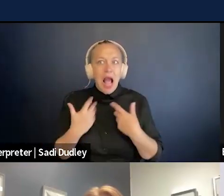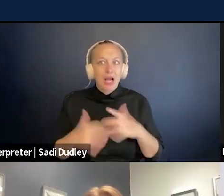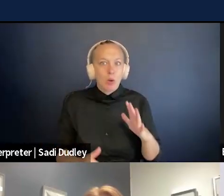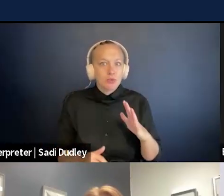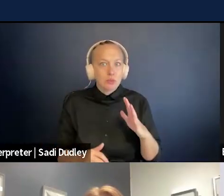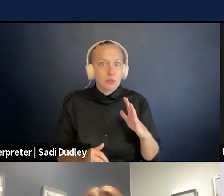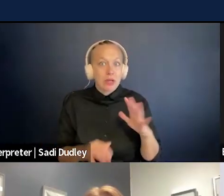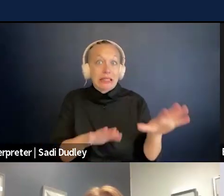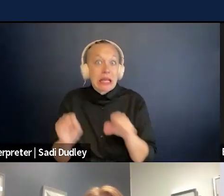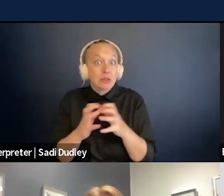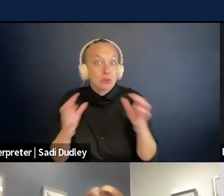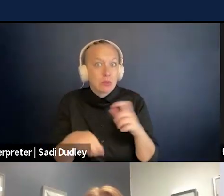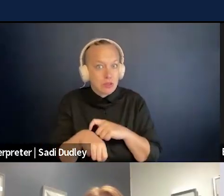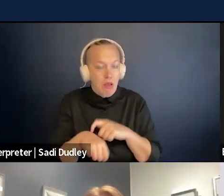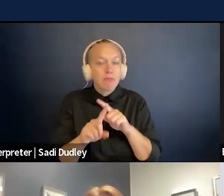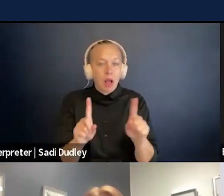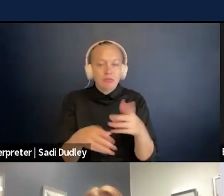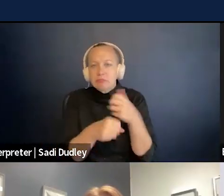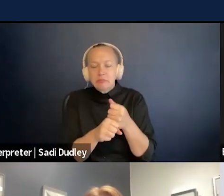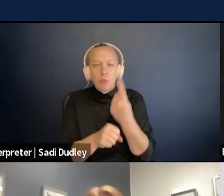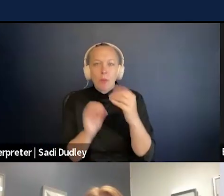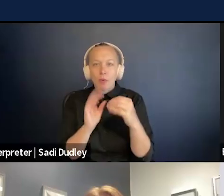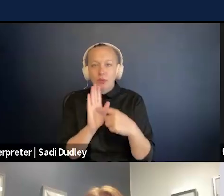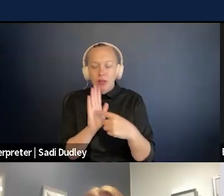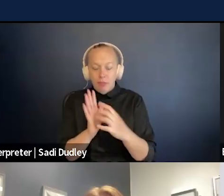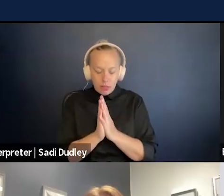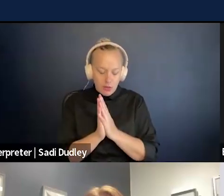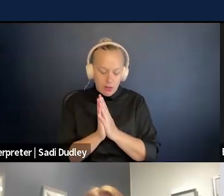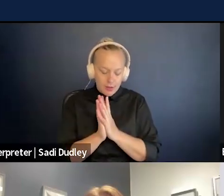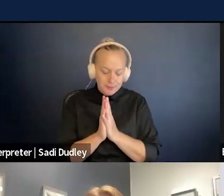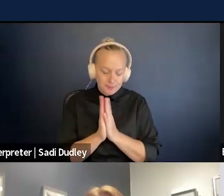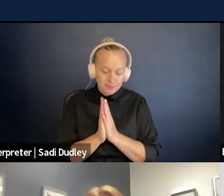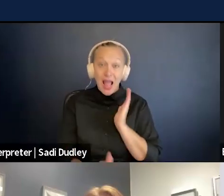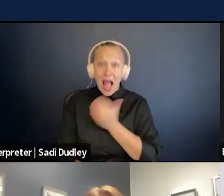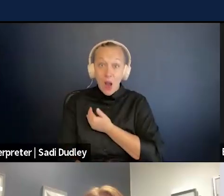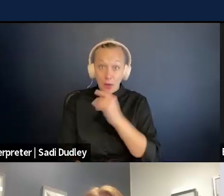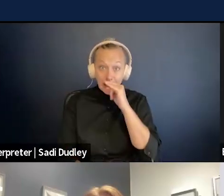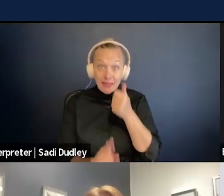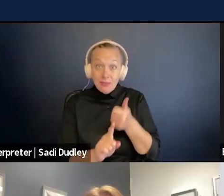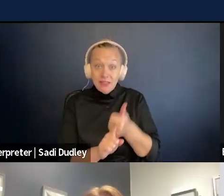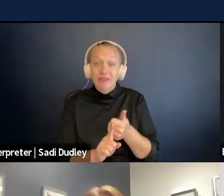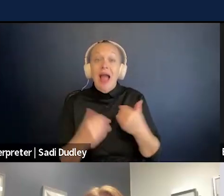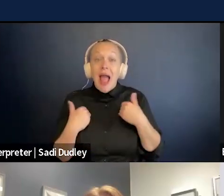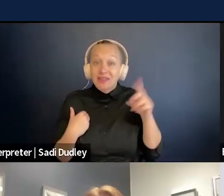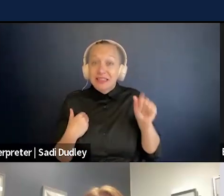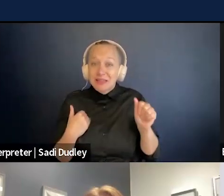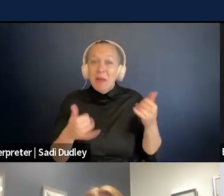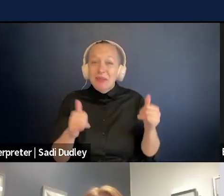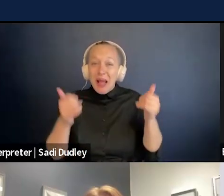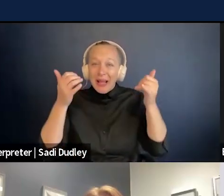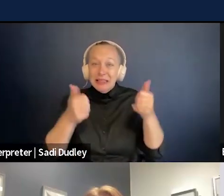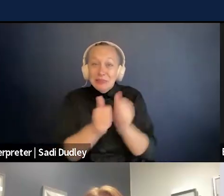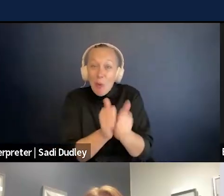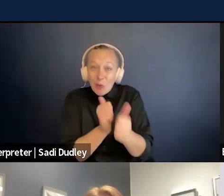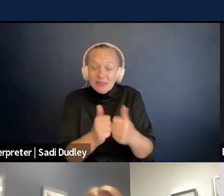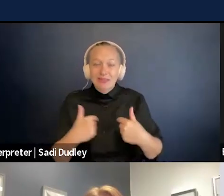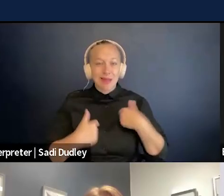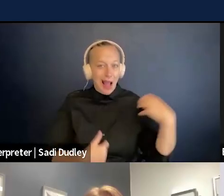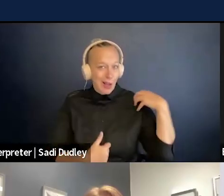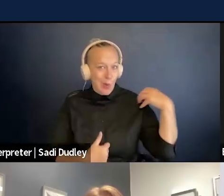Um… Our kids who are disabilities who play sports. I coached basketball, Special Olymers, I had some exceptional players.